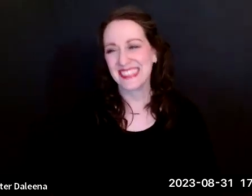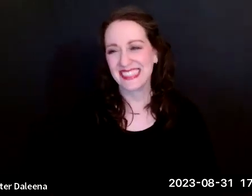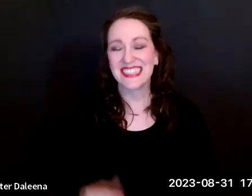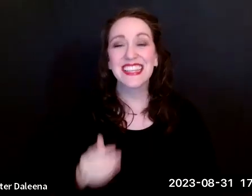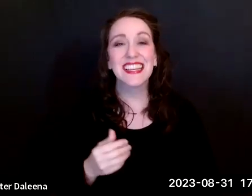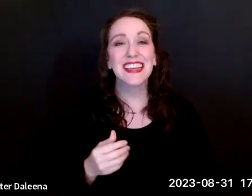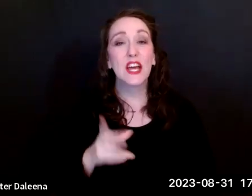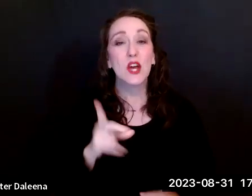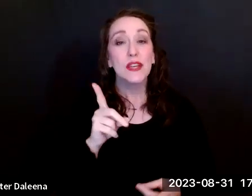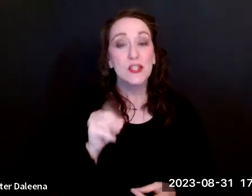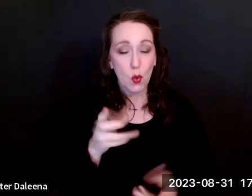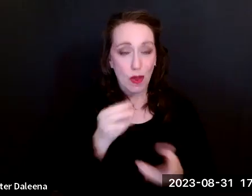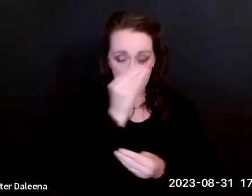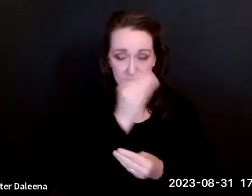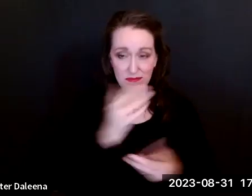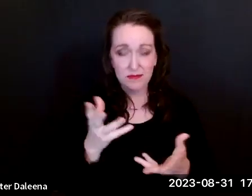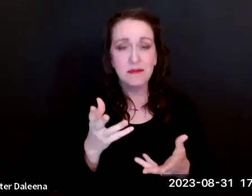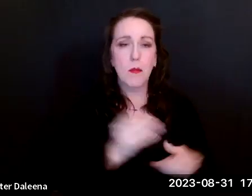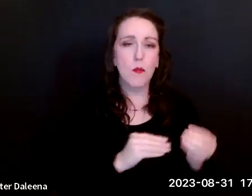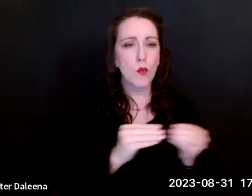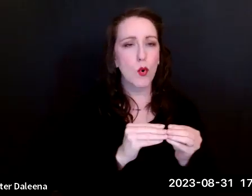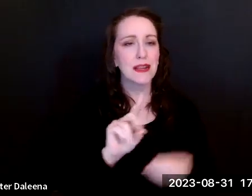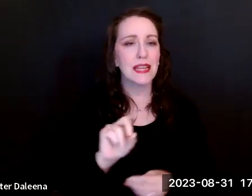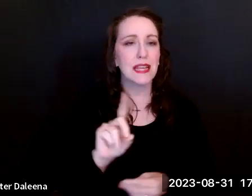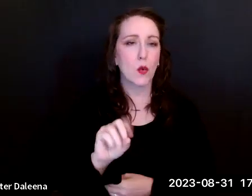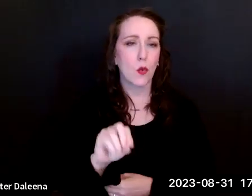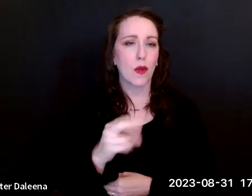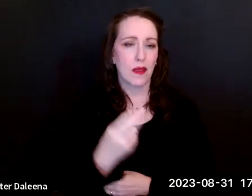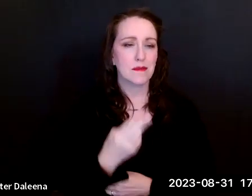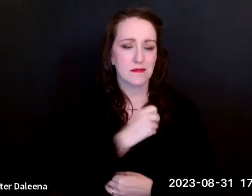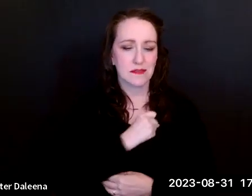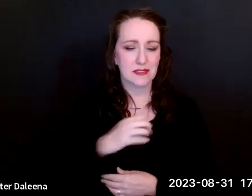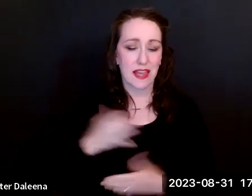um we do want to note there are several more Doh staff on the webinar including the program